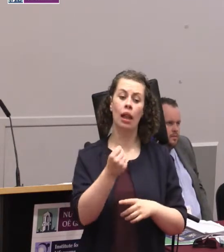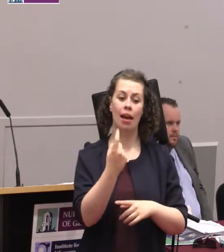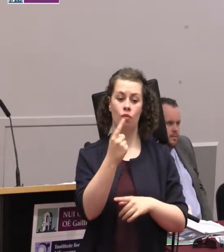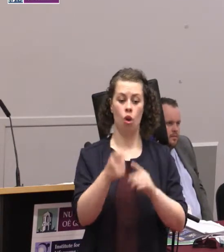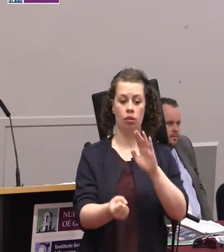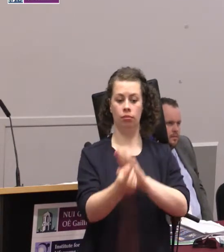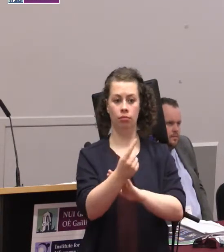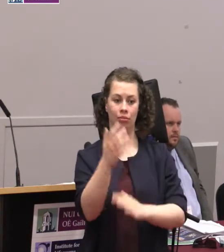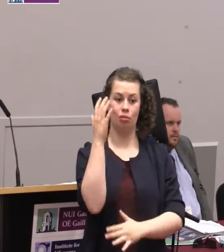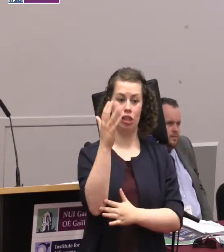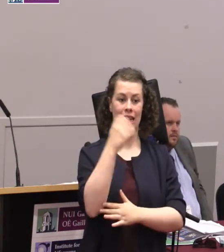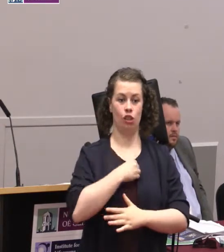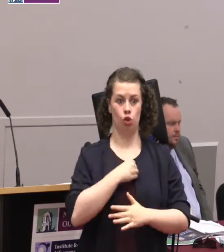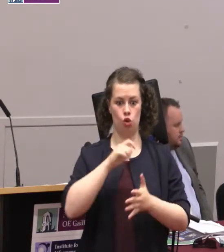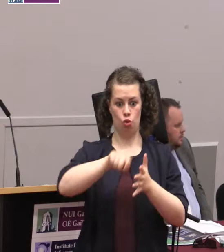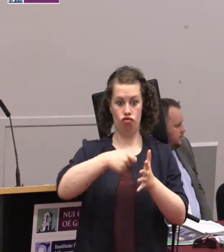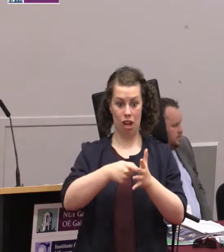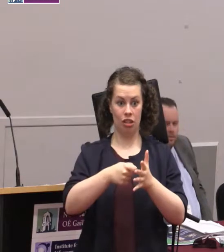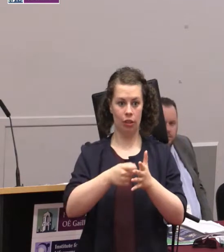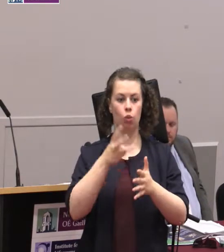the result, and